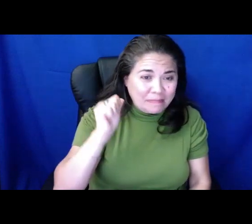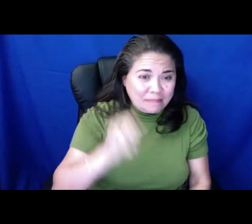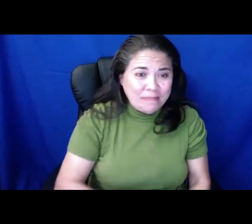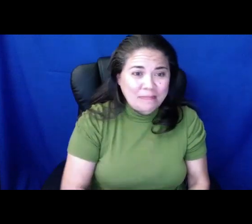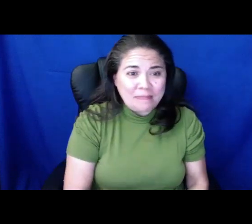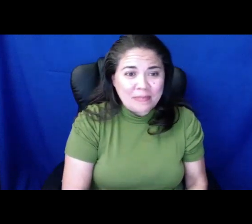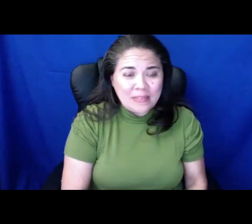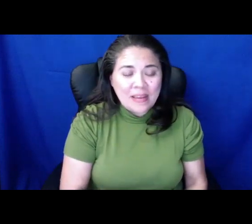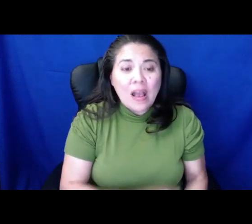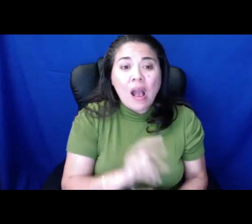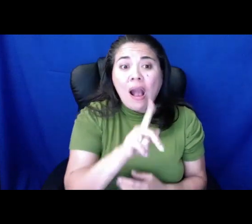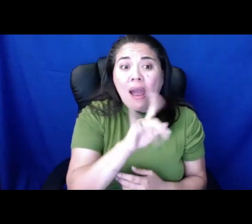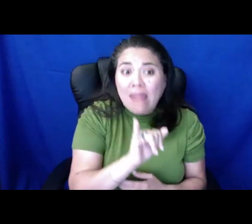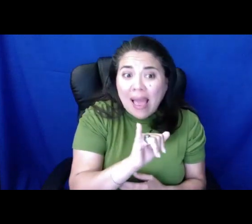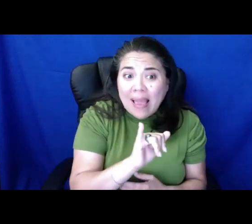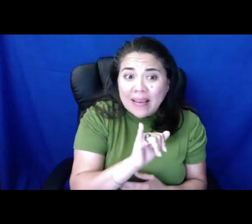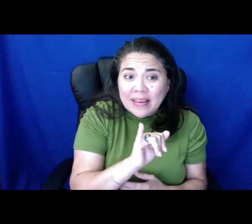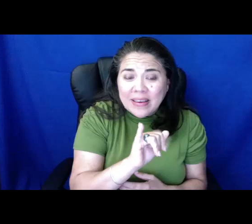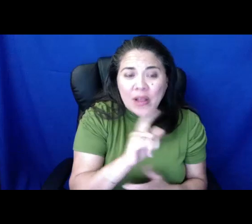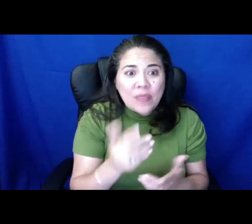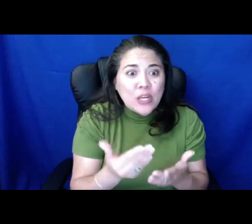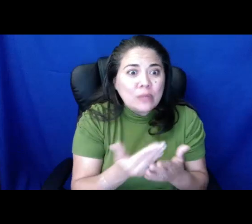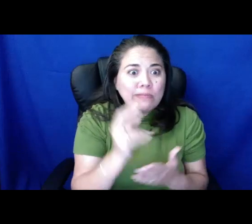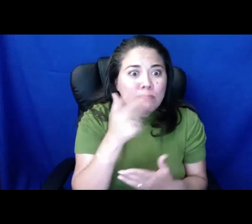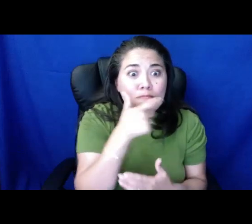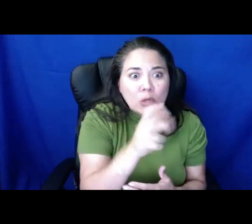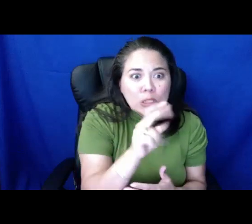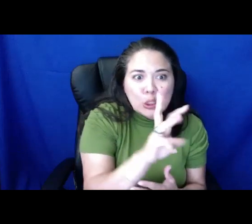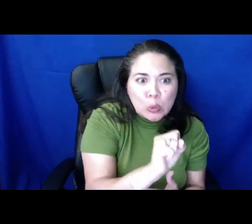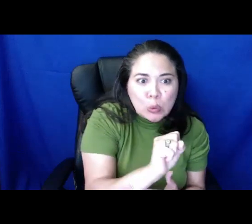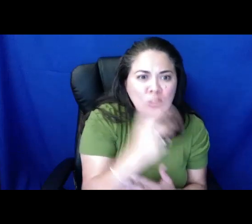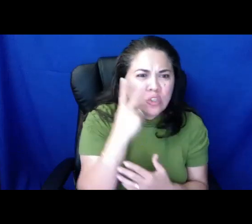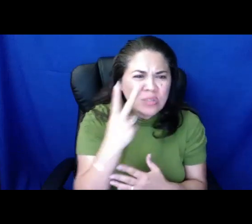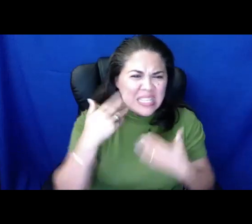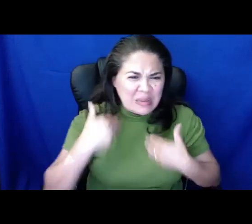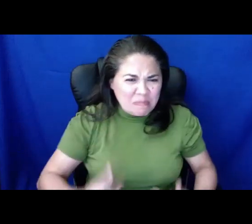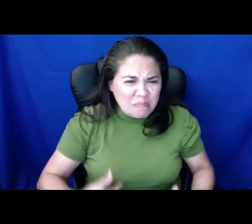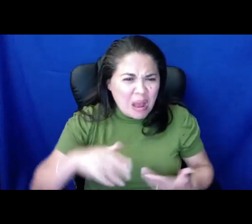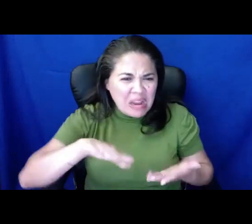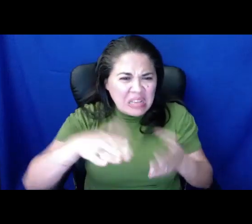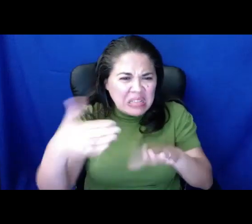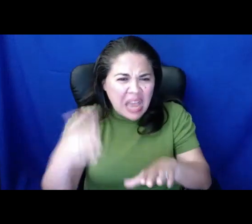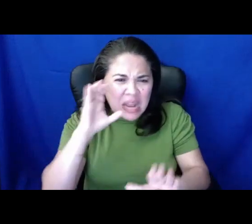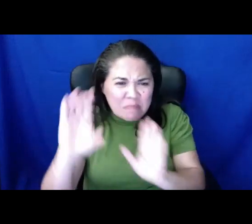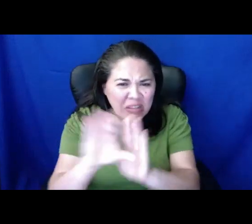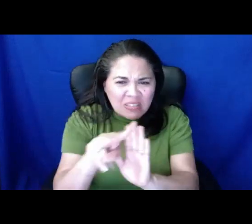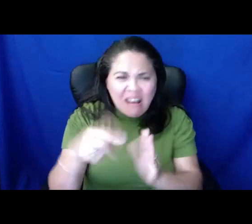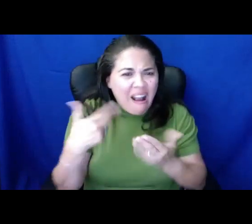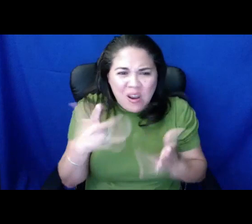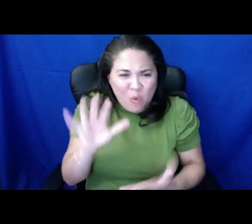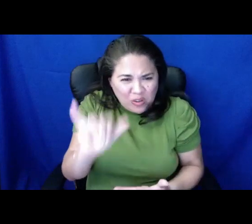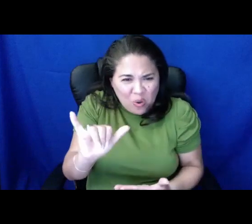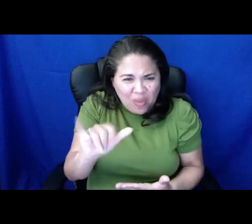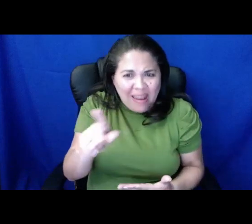Viktoria Valenzuela: Unlike the mornings news holding pictures of dead bodies you didn't want to know that you had to keep up with.